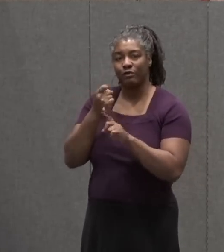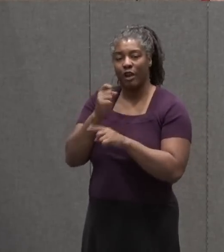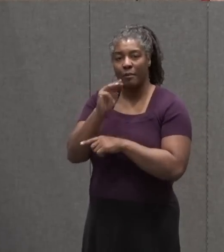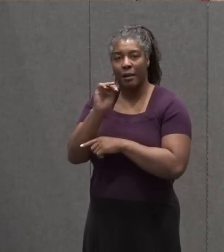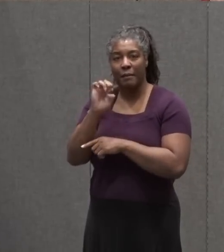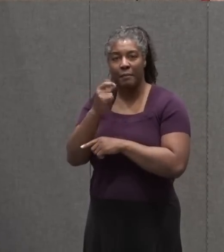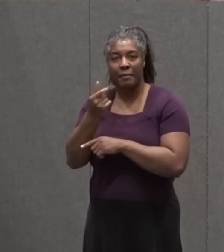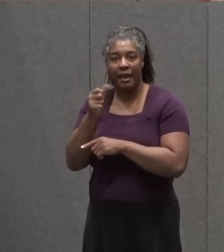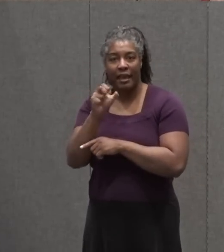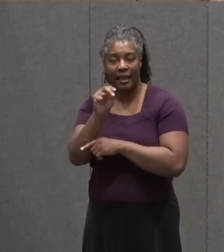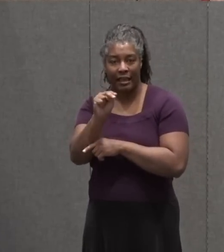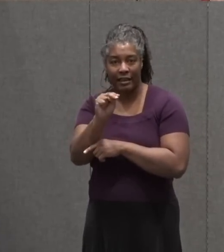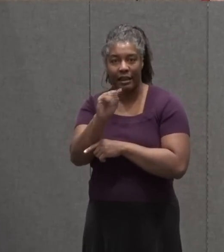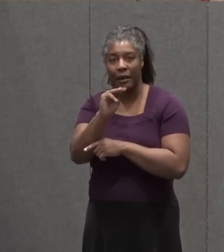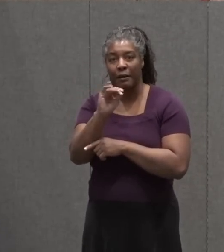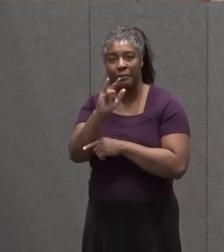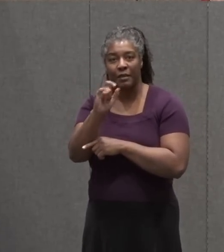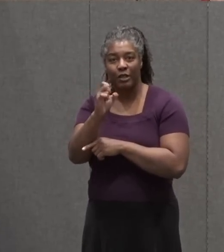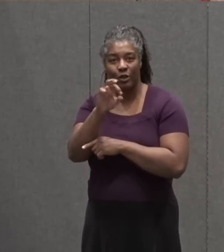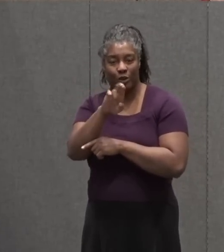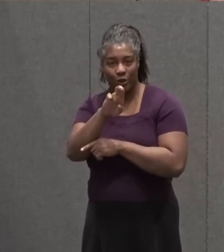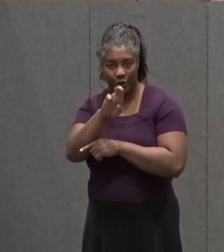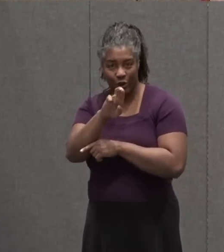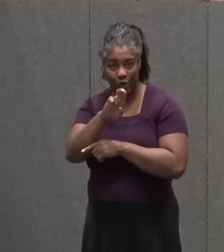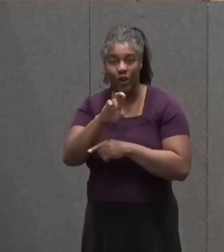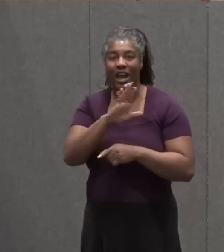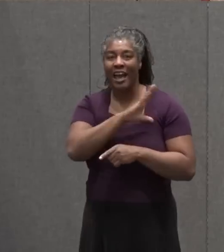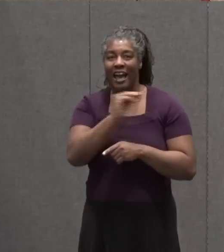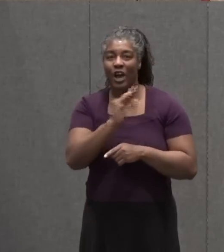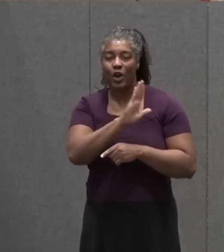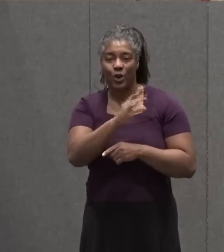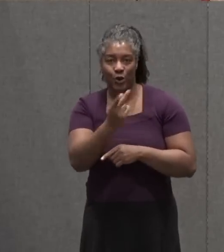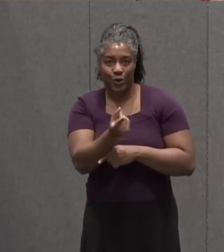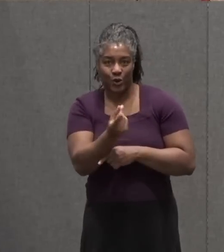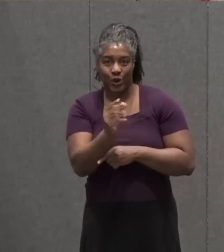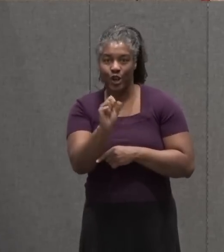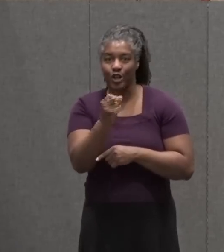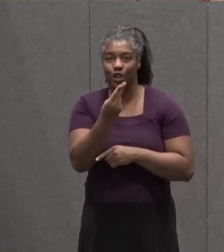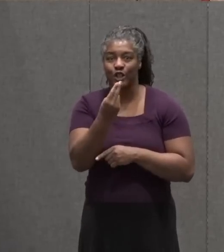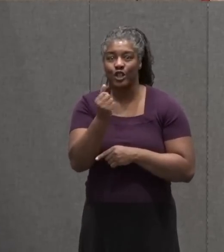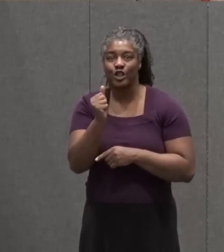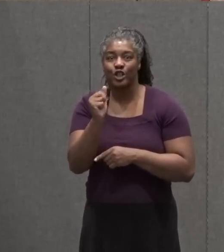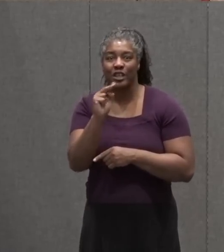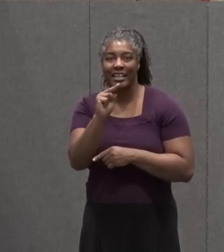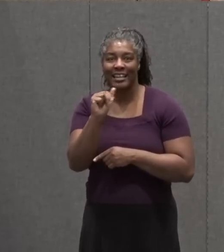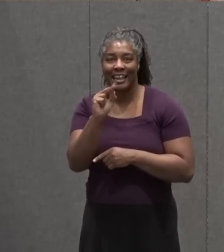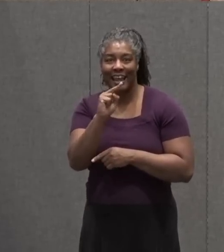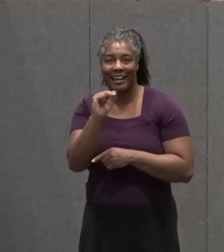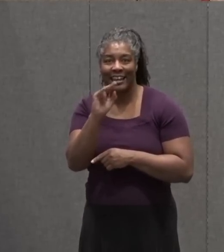Megan Miller, principal Megan Miller and her dog shenanigan are reading the book entitled